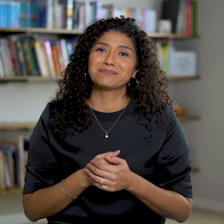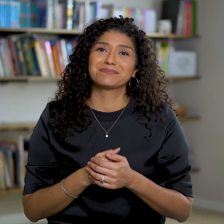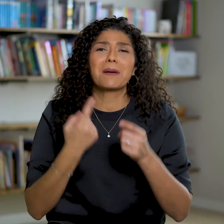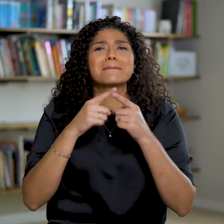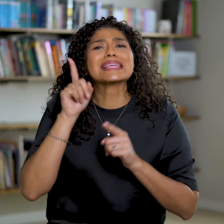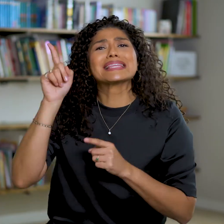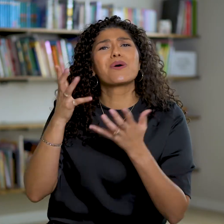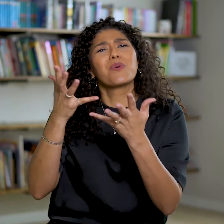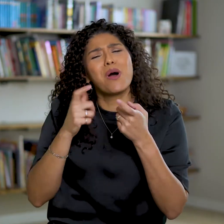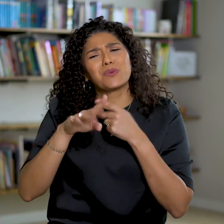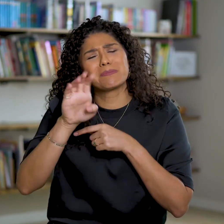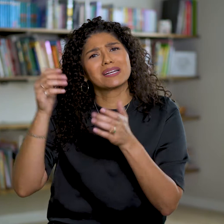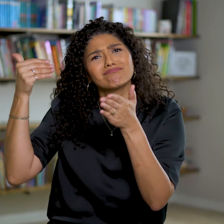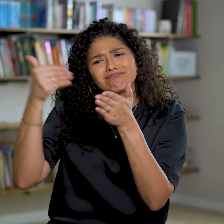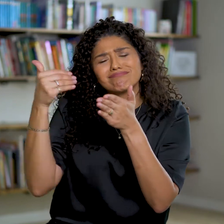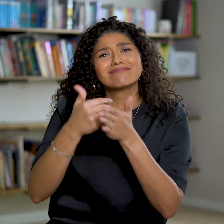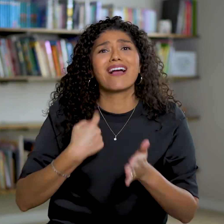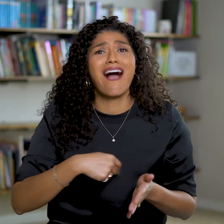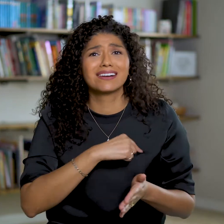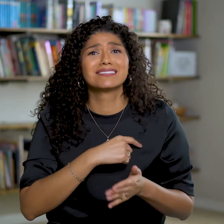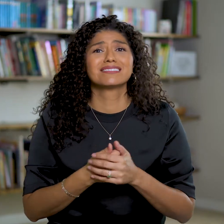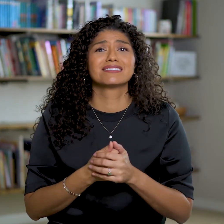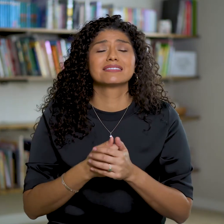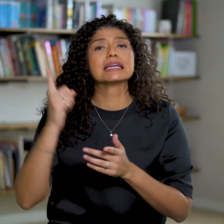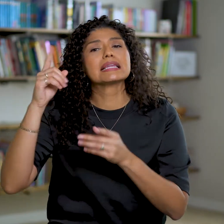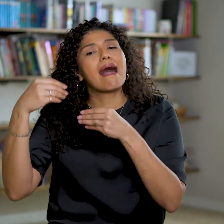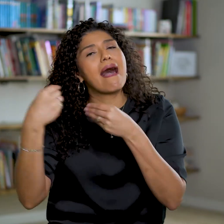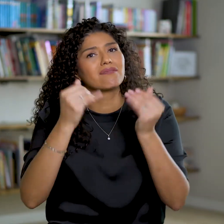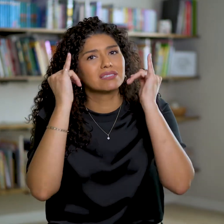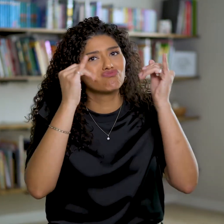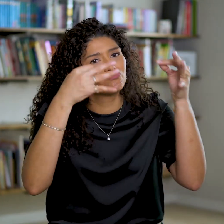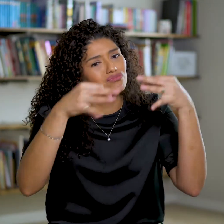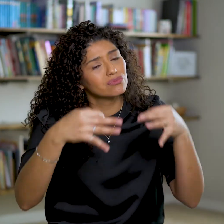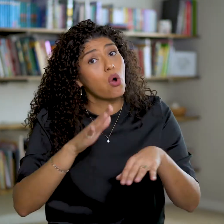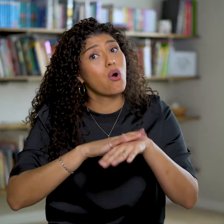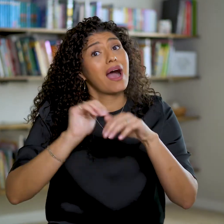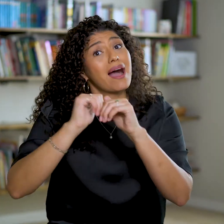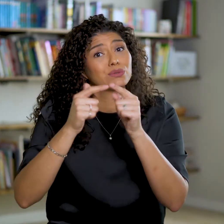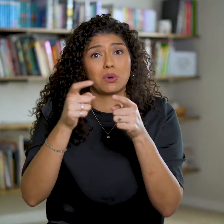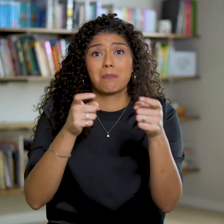But He wants to be near us! He gave instructions on how to